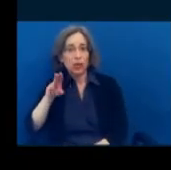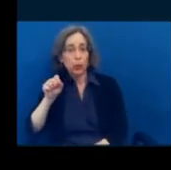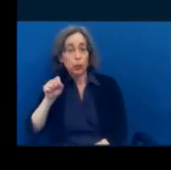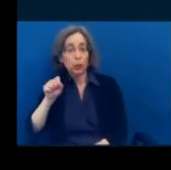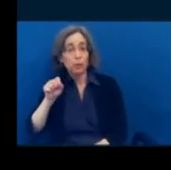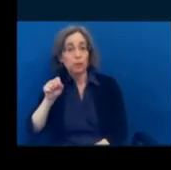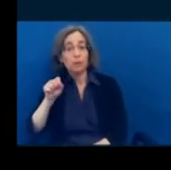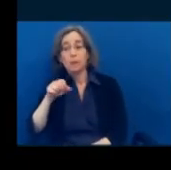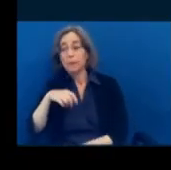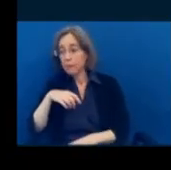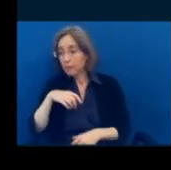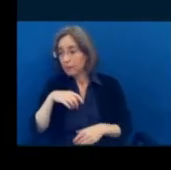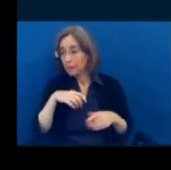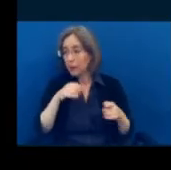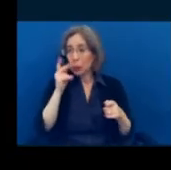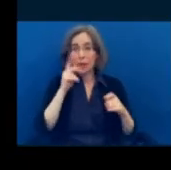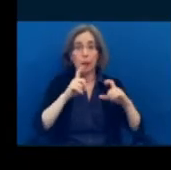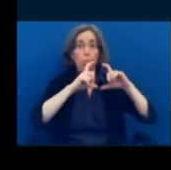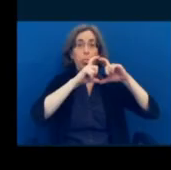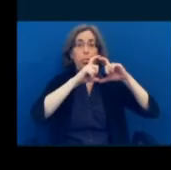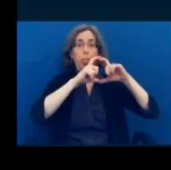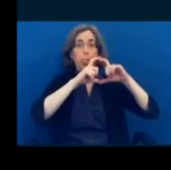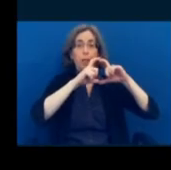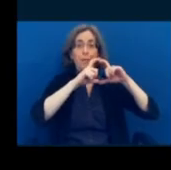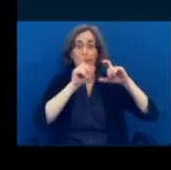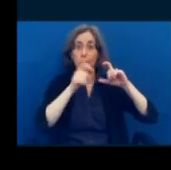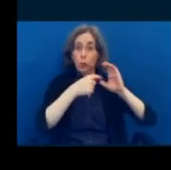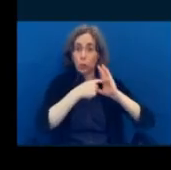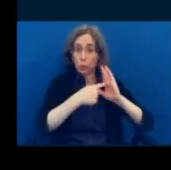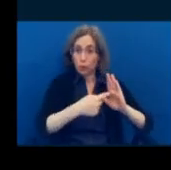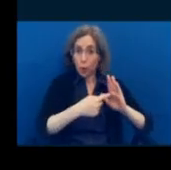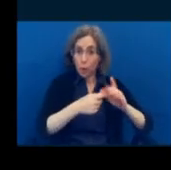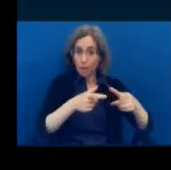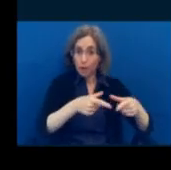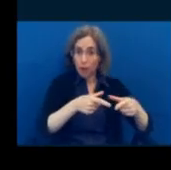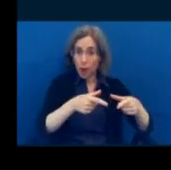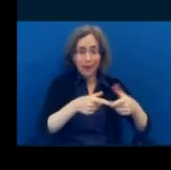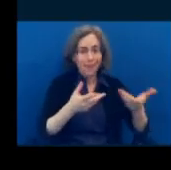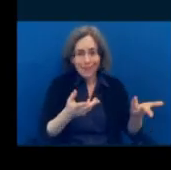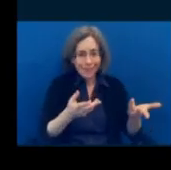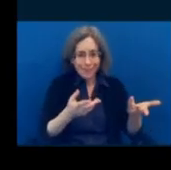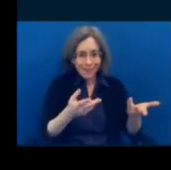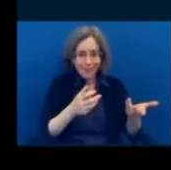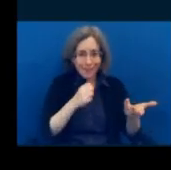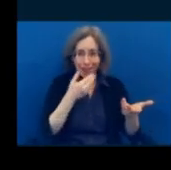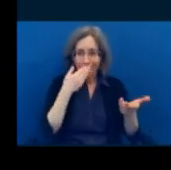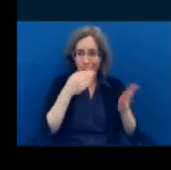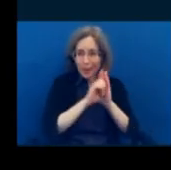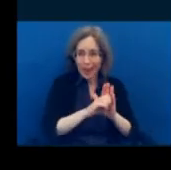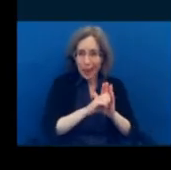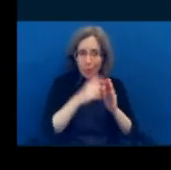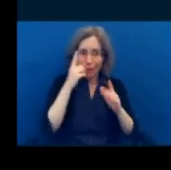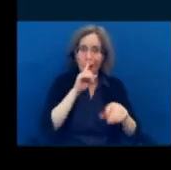LITTLE IN THE WAY OF ACTUAL EXPERIENCE OF A DELIVERY WHILE BOTH MODELS ARE OBJECTIFYING AND IMPERSONAL I THINK IT'S